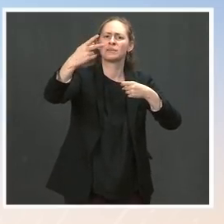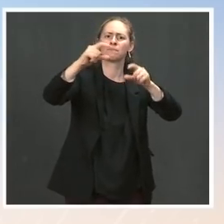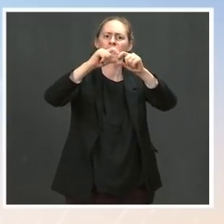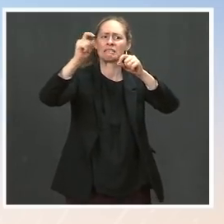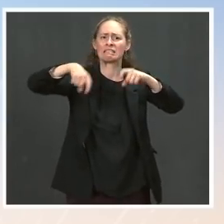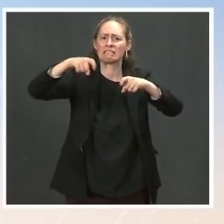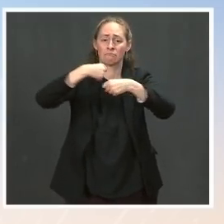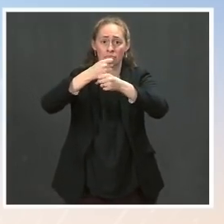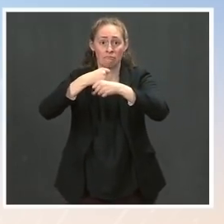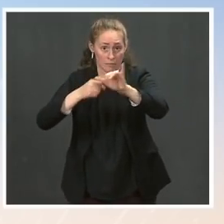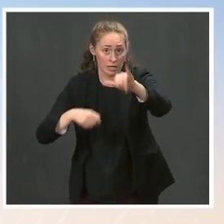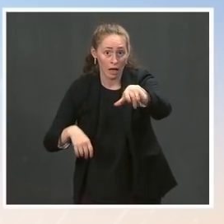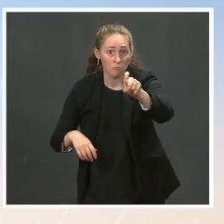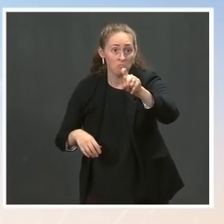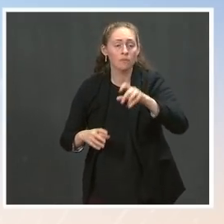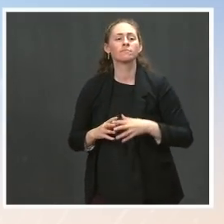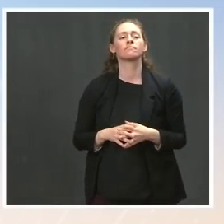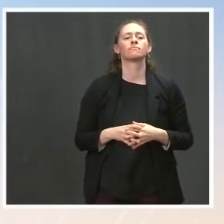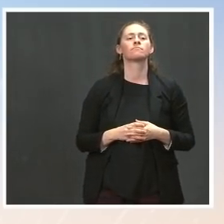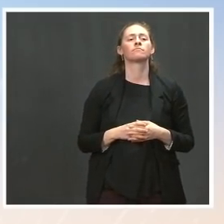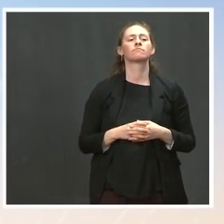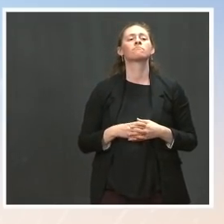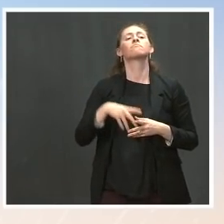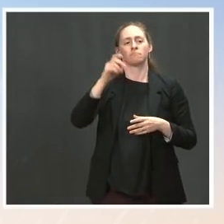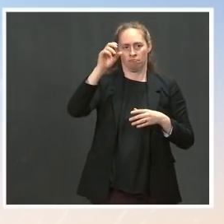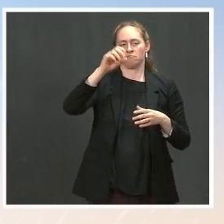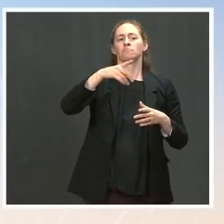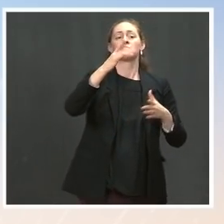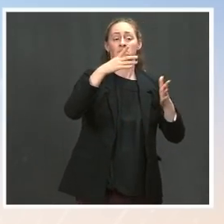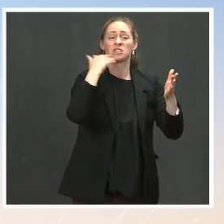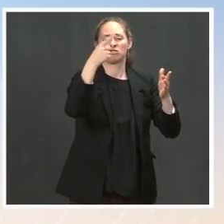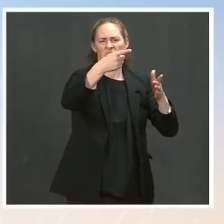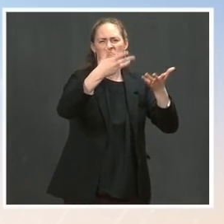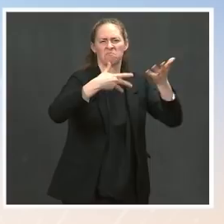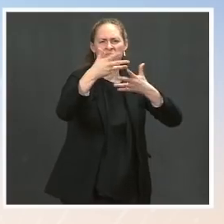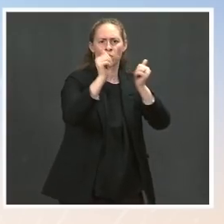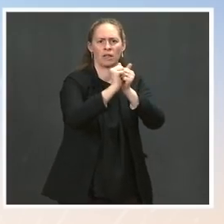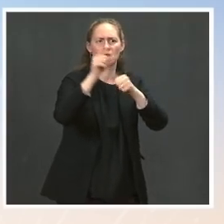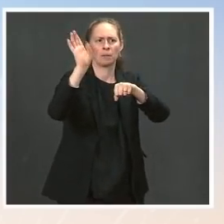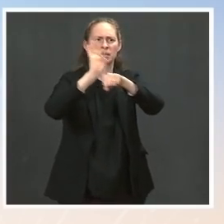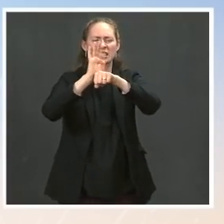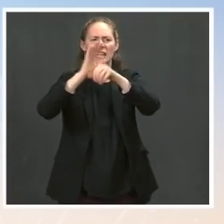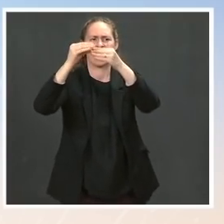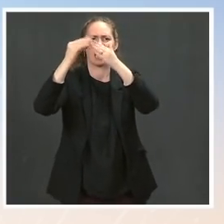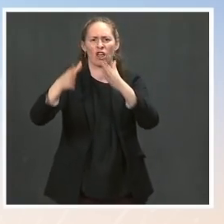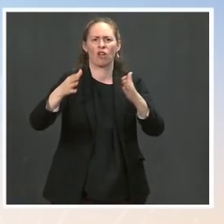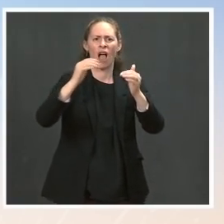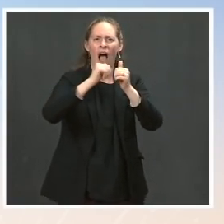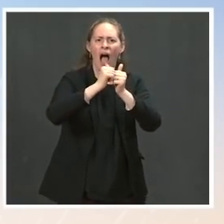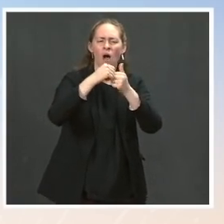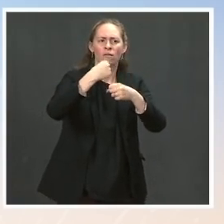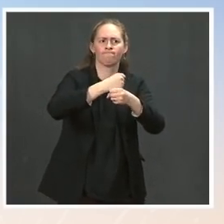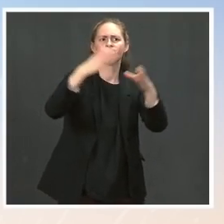is really to consult with these business leaders about how we can help address the shortage. Let me just get around to the back, and then I know you have to gather soon.